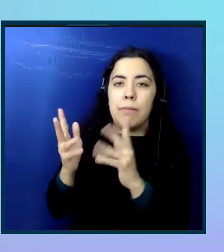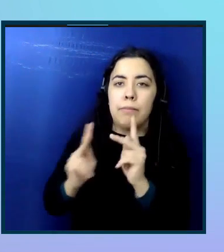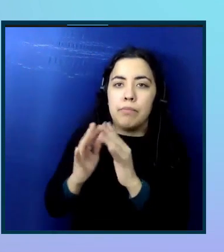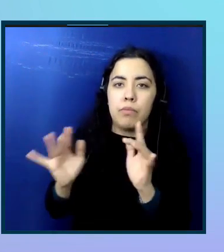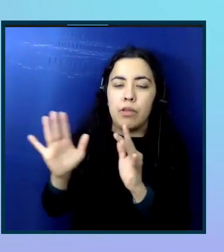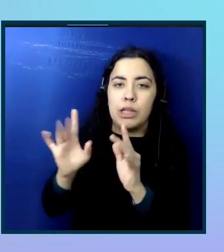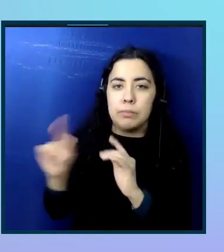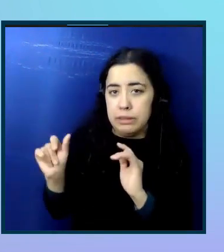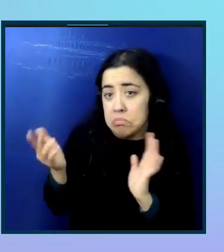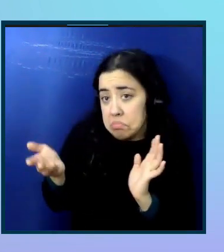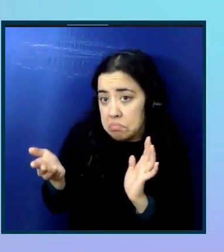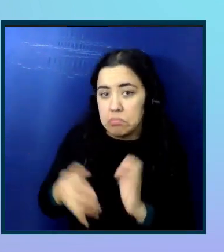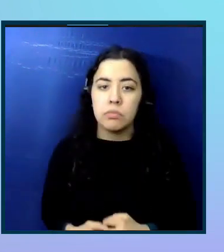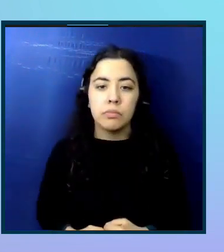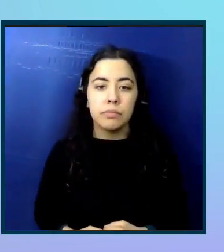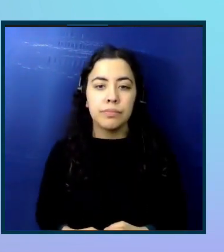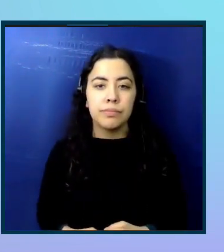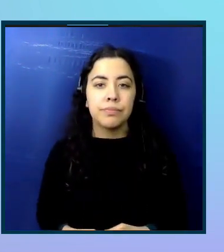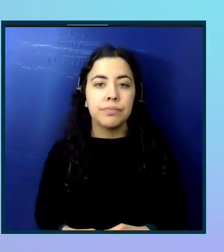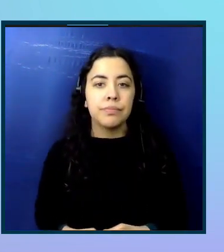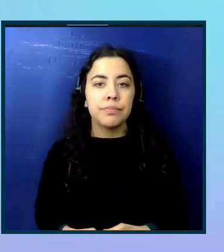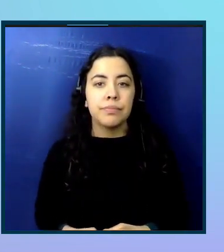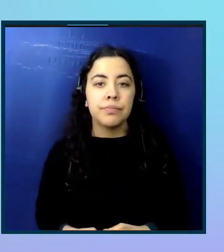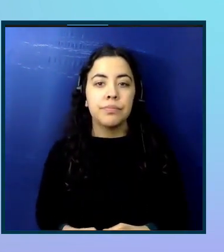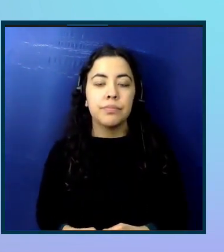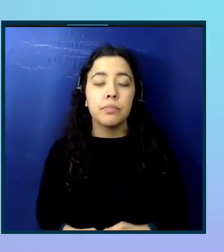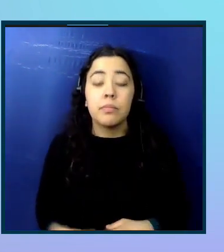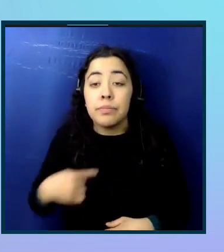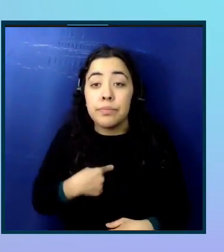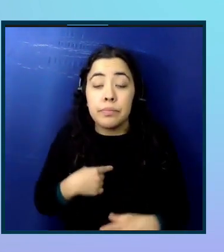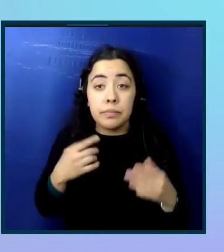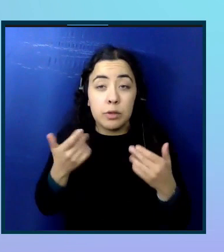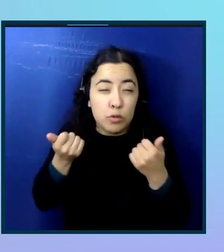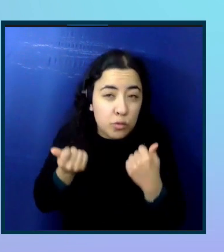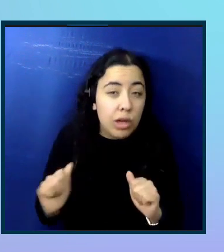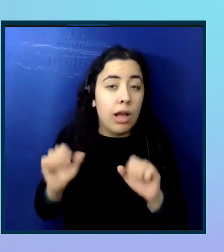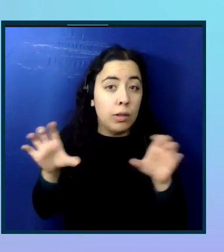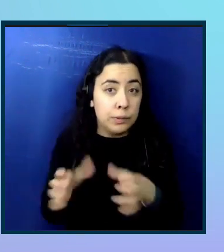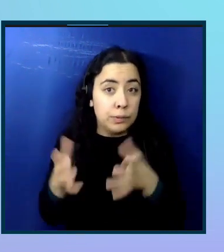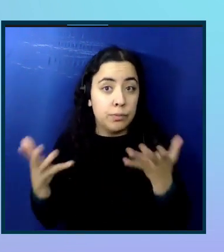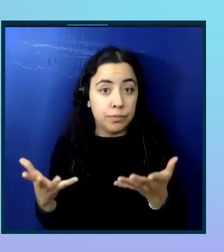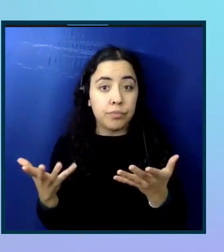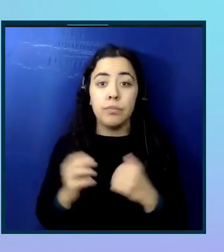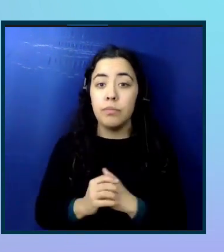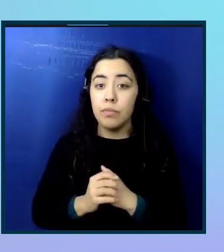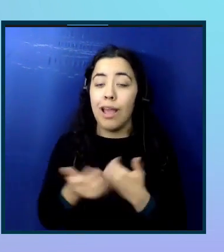Well, what I try to do, is, I pose a lot of questions to them.